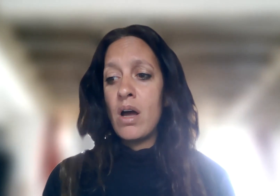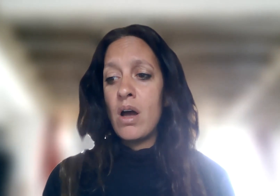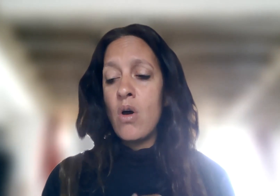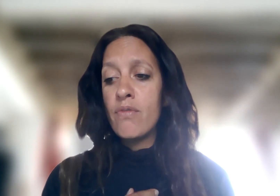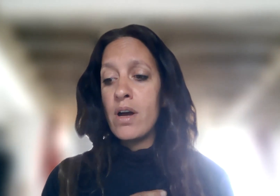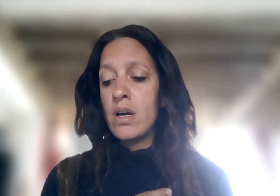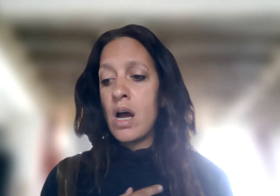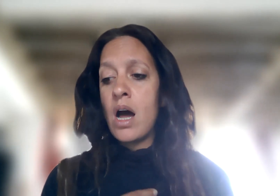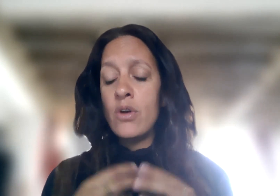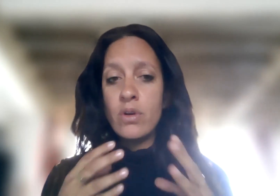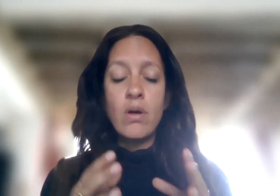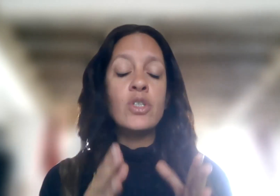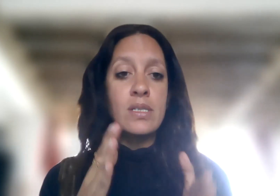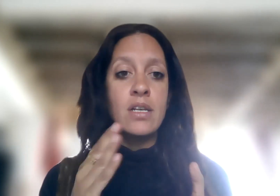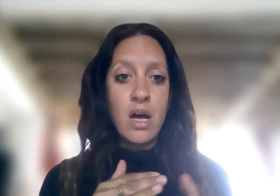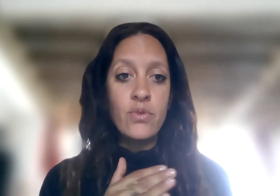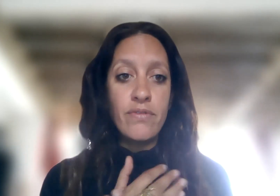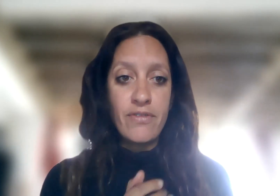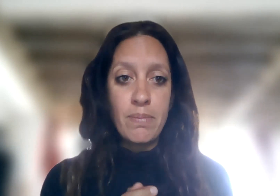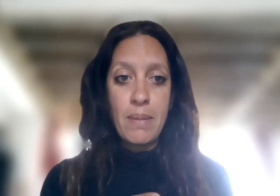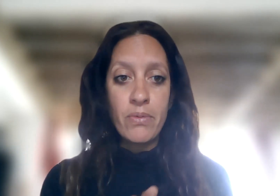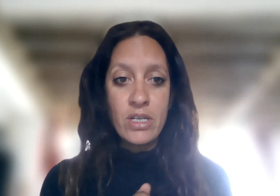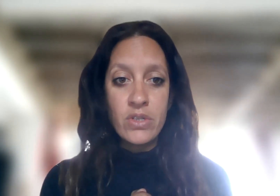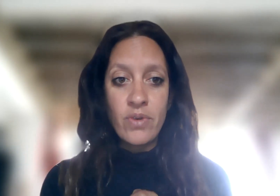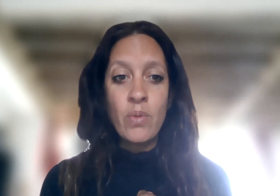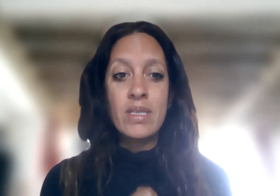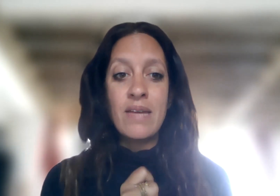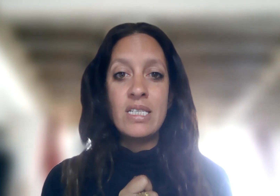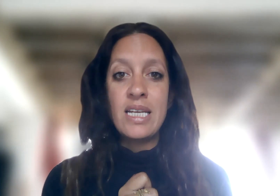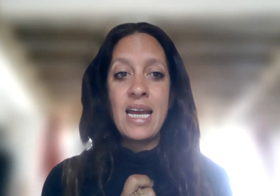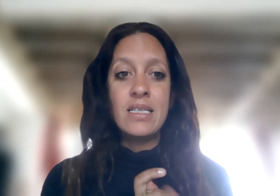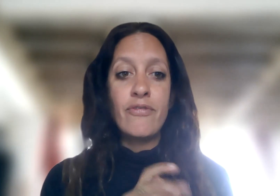WFP staff member or let's say employ